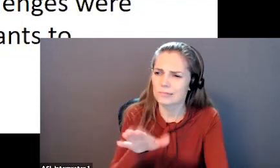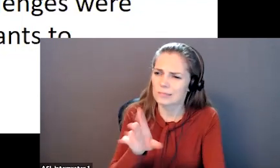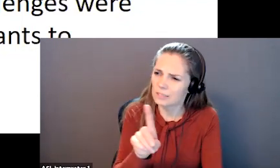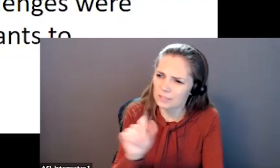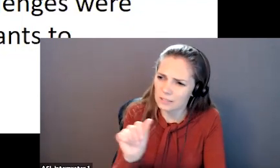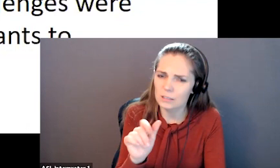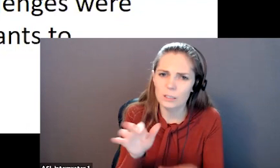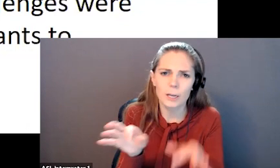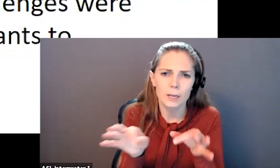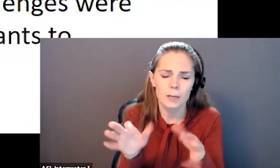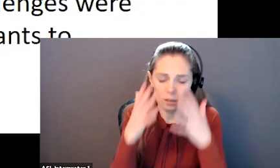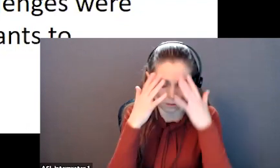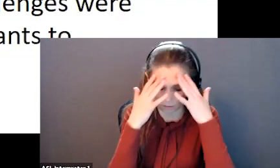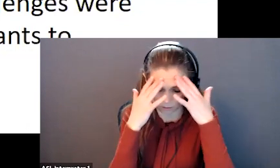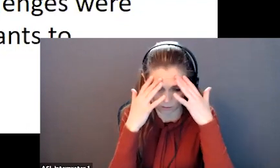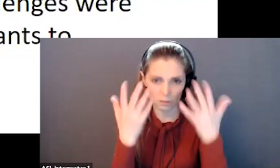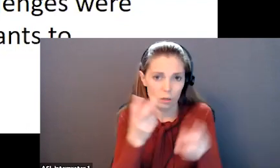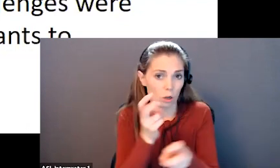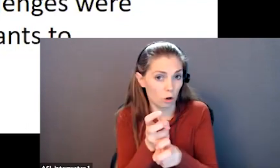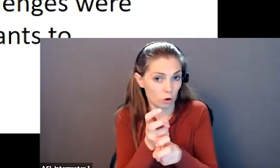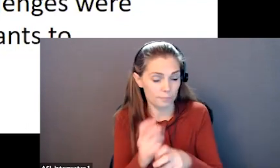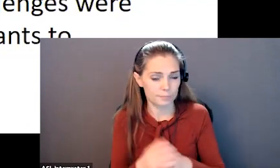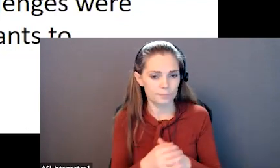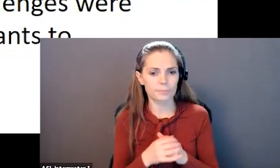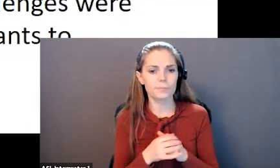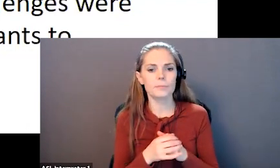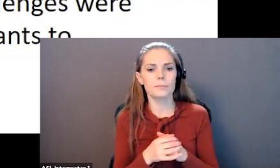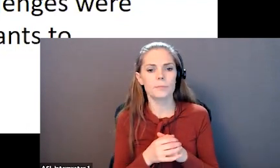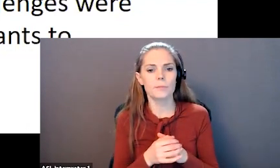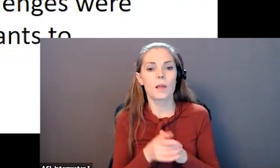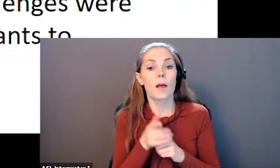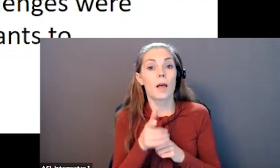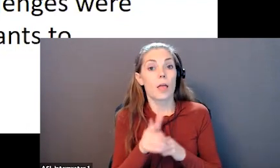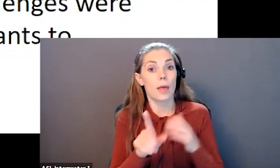Overall, what we're finding is that the episodic disability framework does appear to apply in the